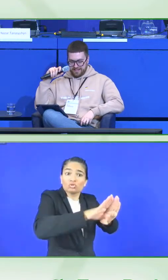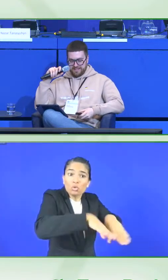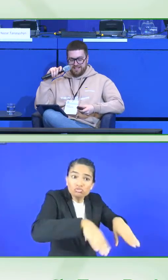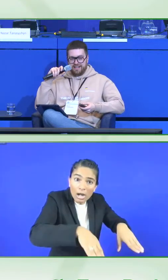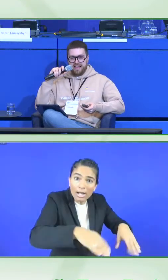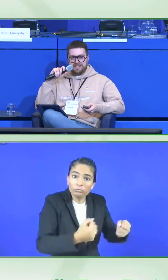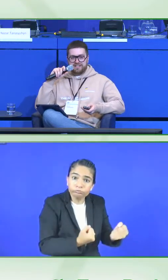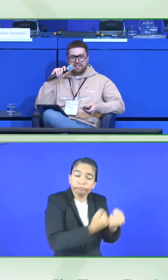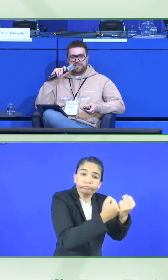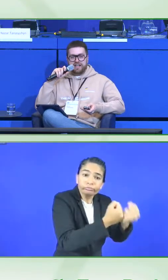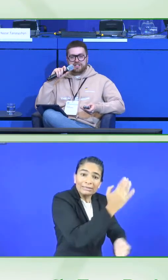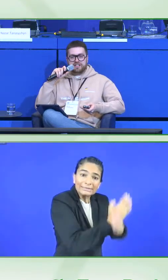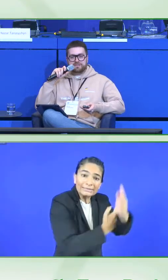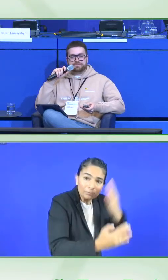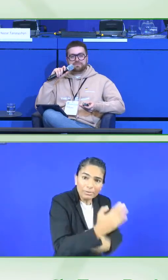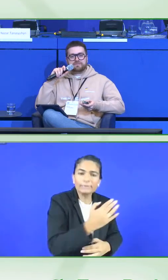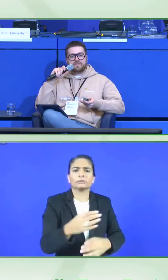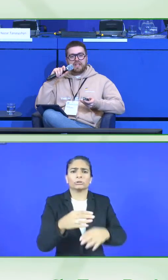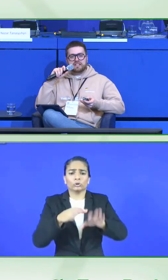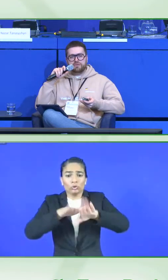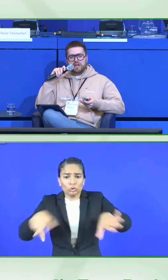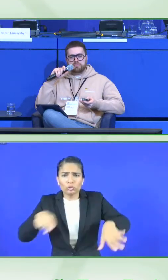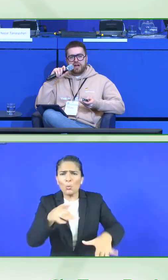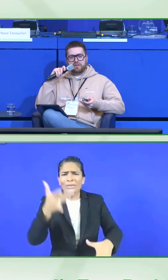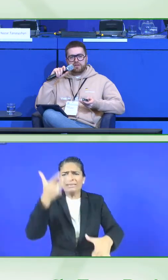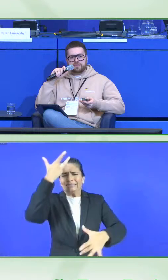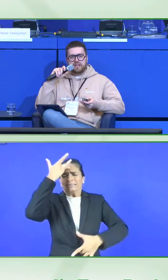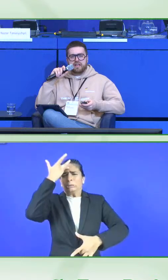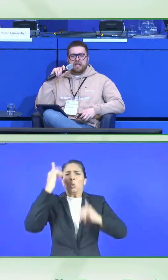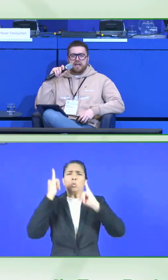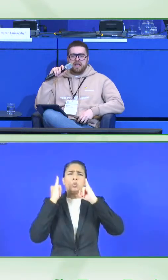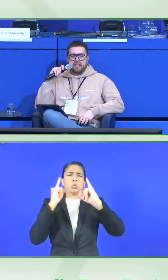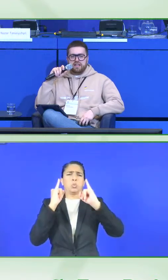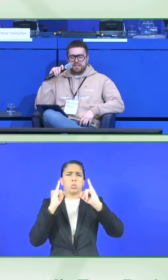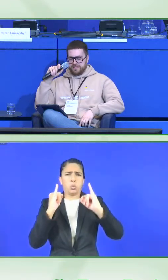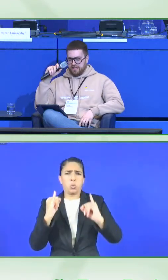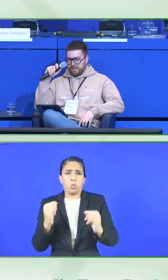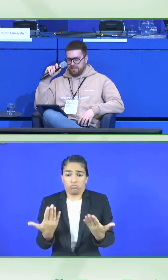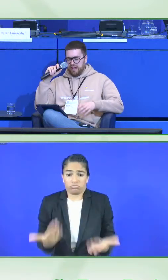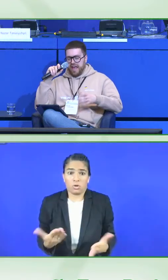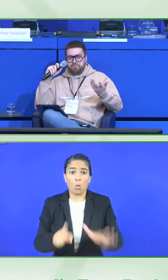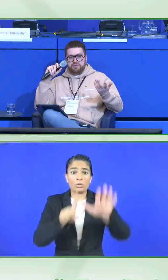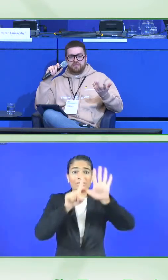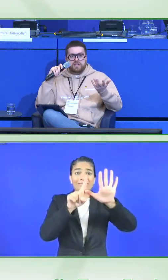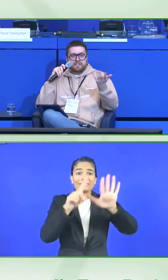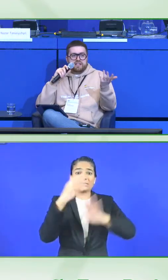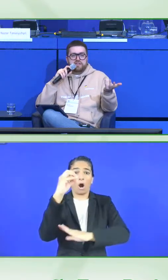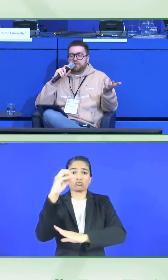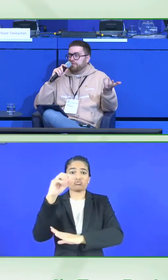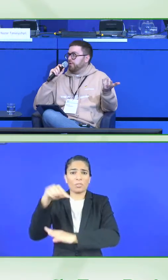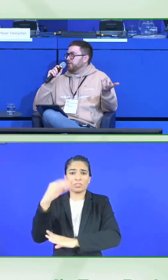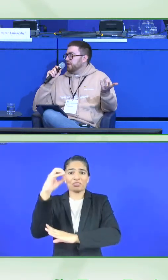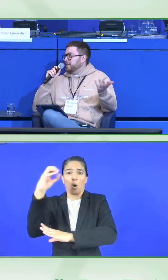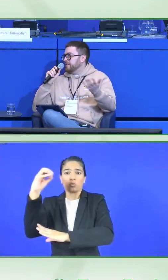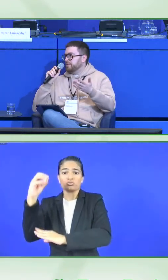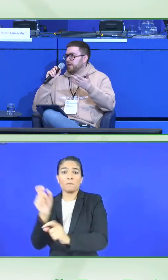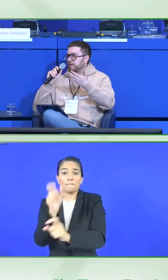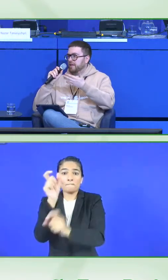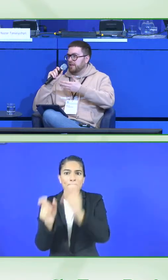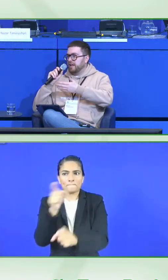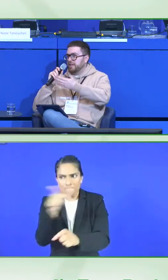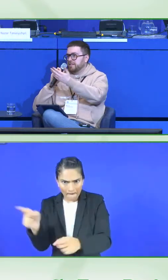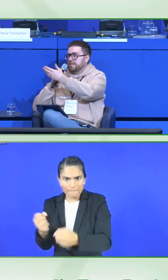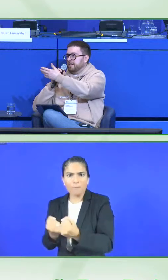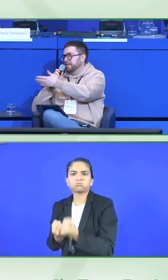easy because it looks like a client, it is a small computer, that is standing in welfare